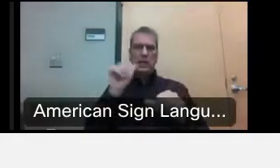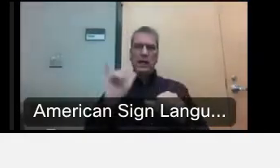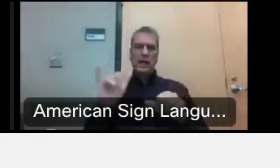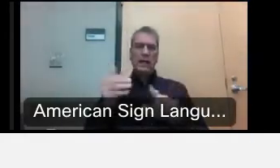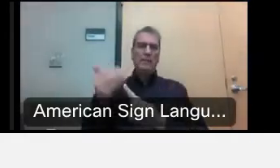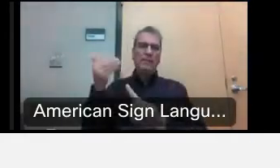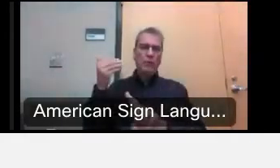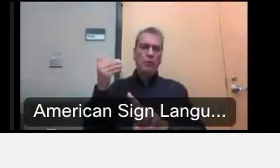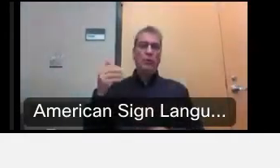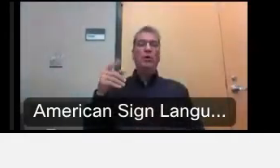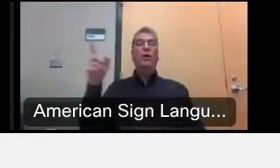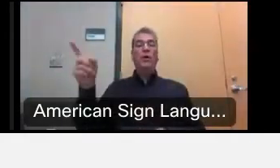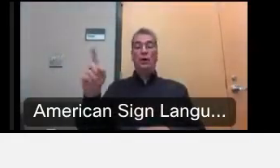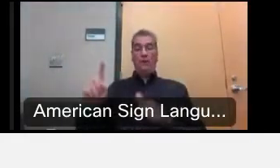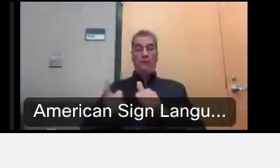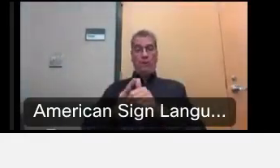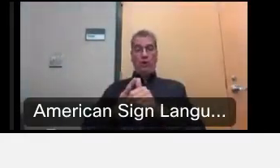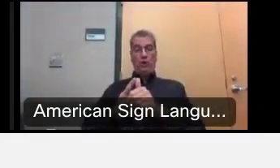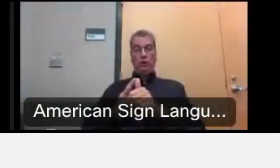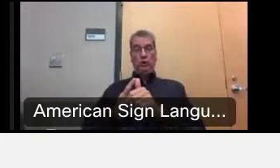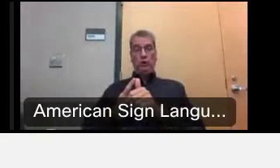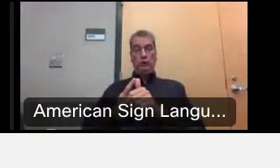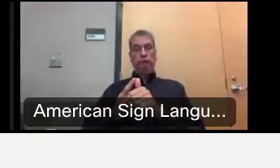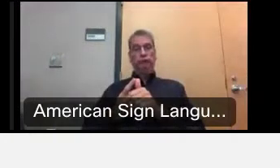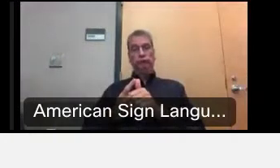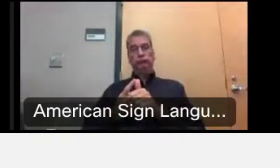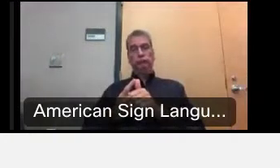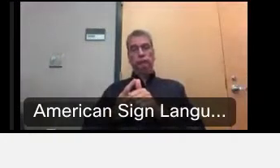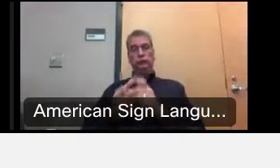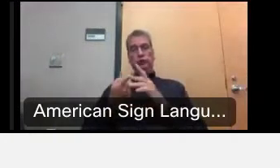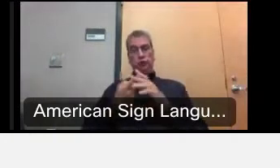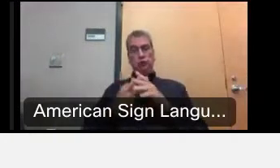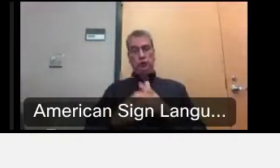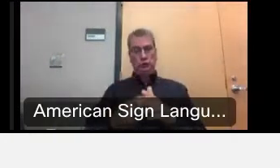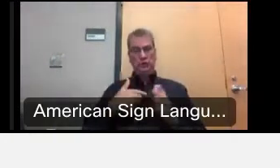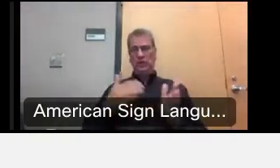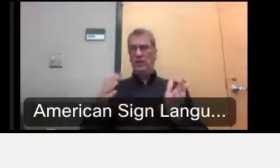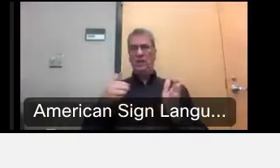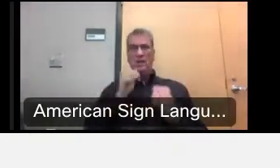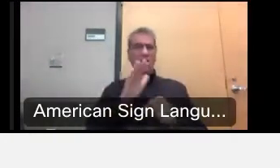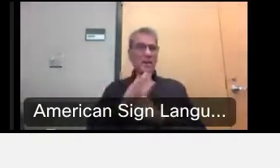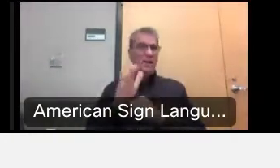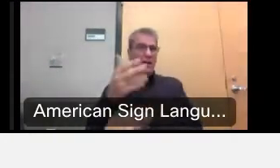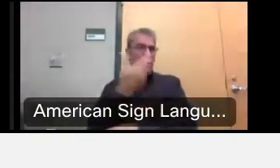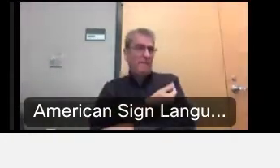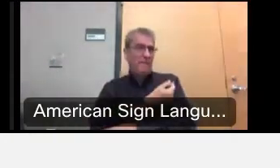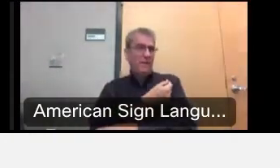say early on when we had a very small supply of vaccine and a very great demand for it.